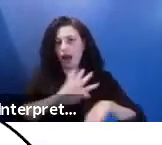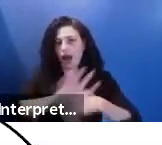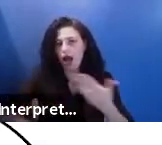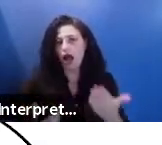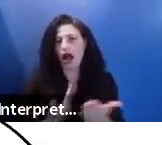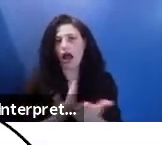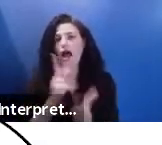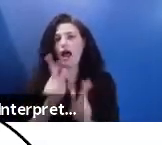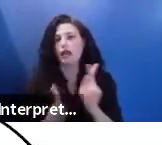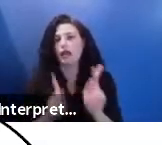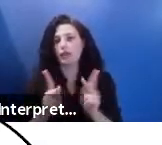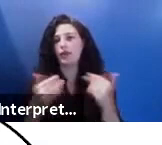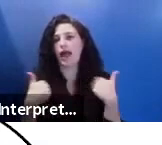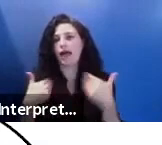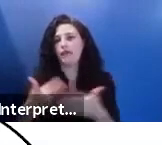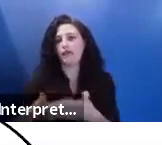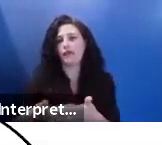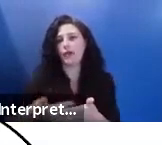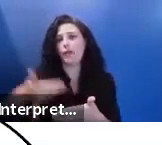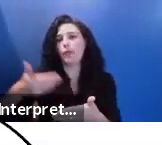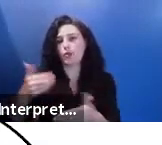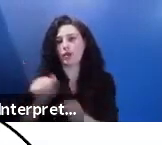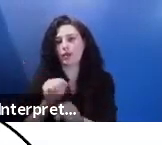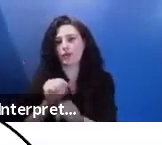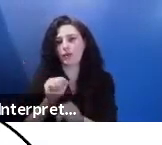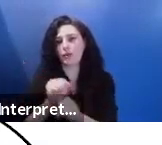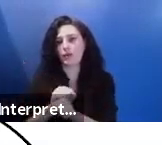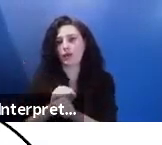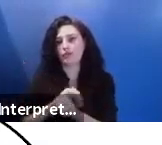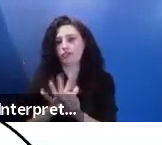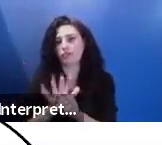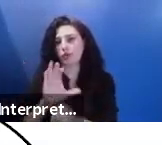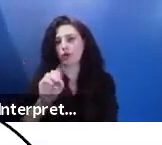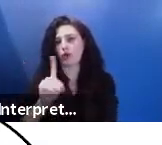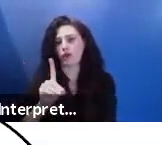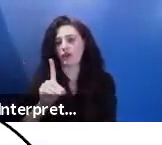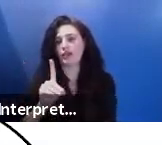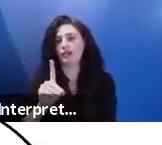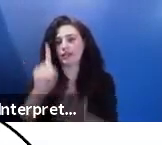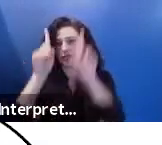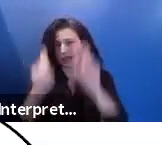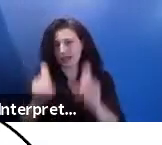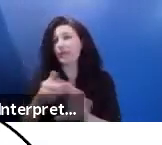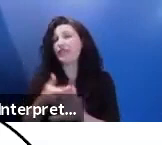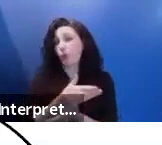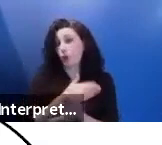will receive a preemployment COVID test, but zone A is the most frequent with standard testing being three times a week.